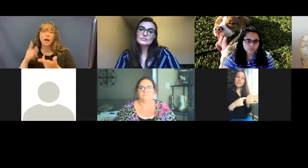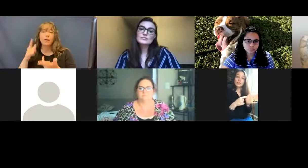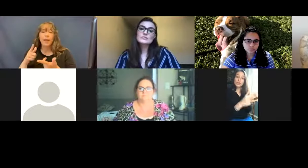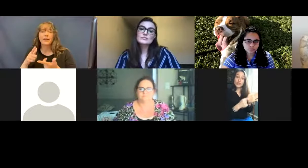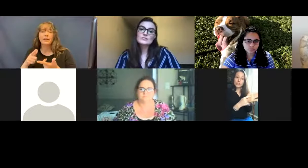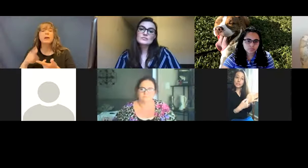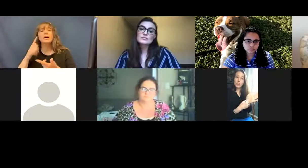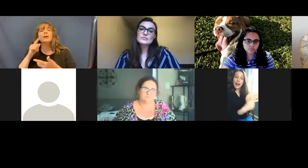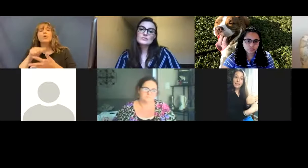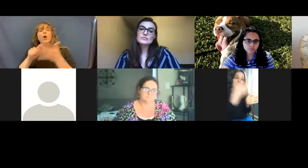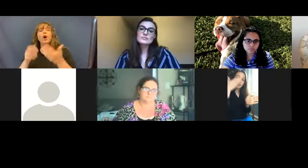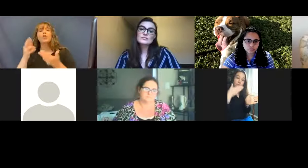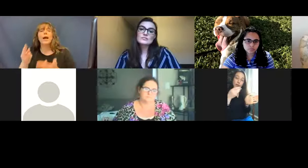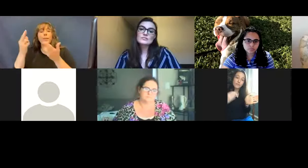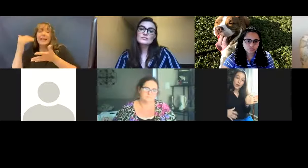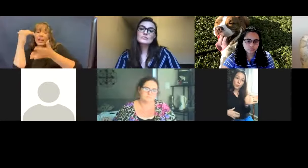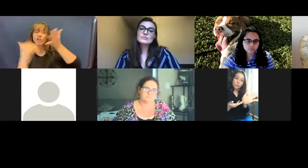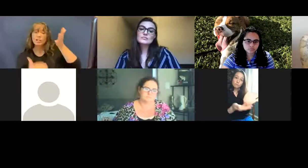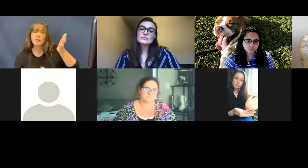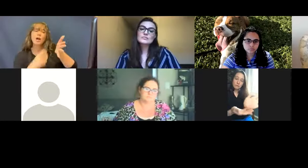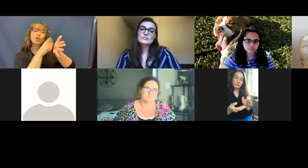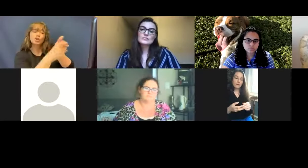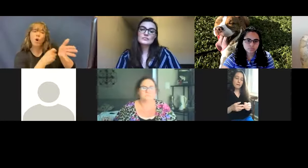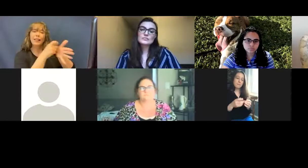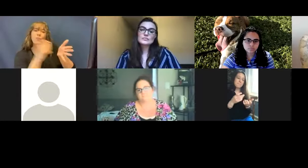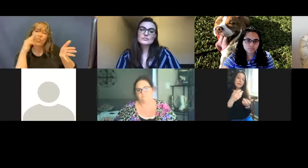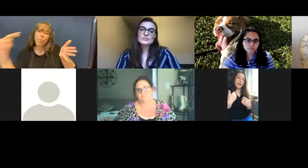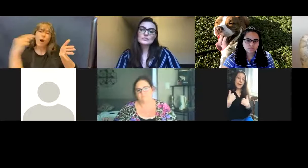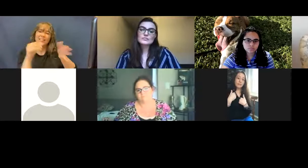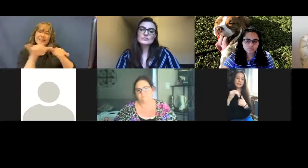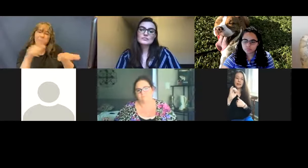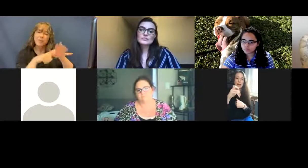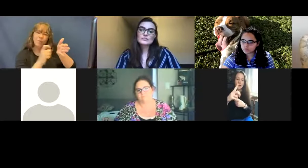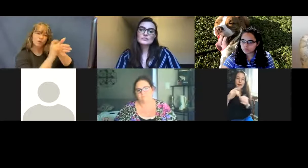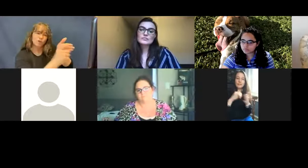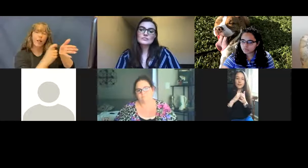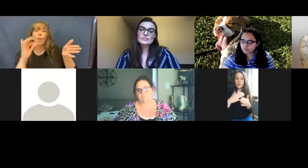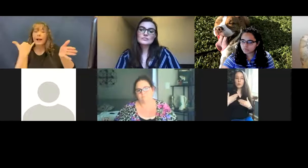and then circling or highlighting in front of the owner, having an iPad that you're willing